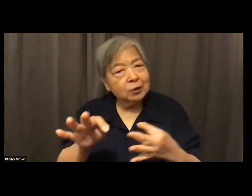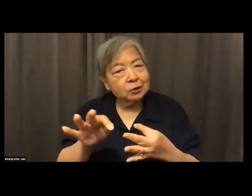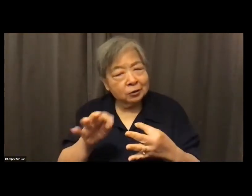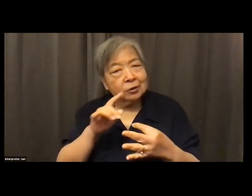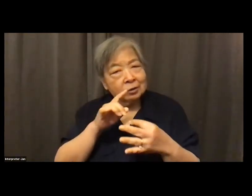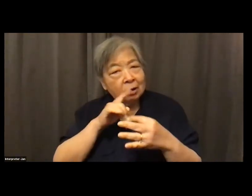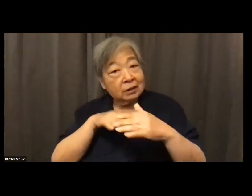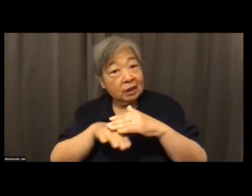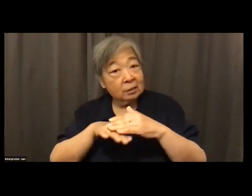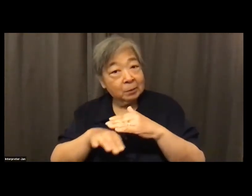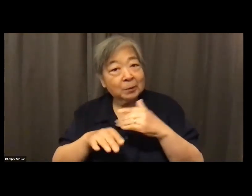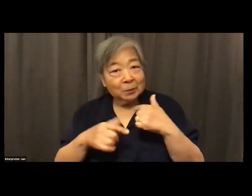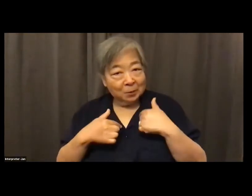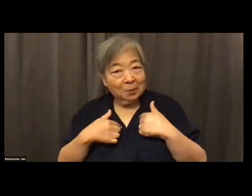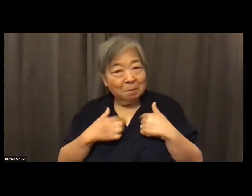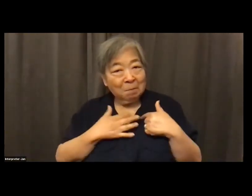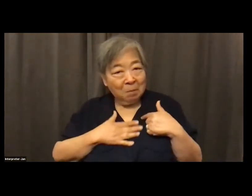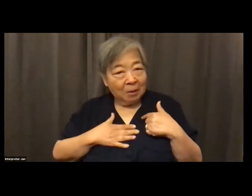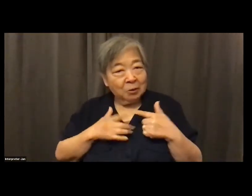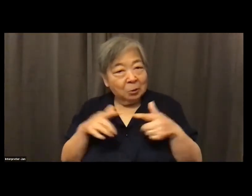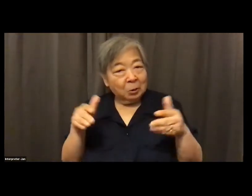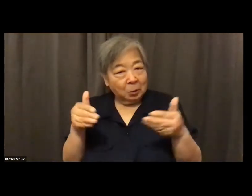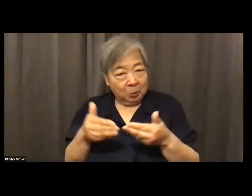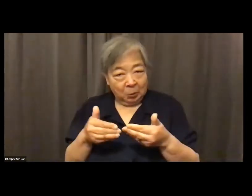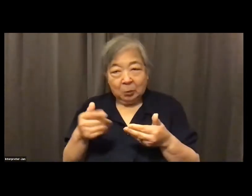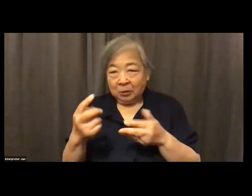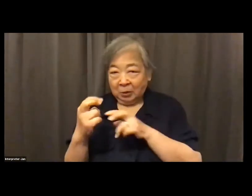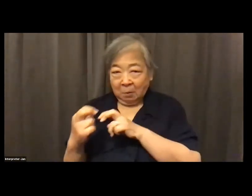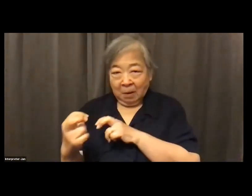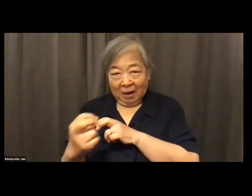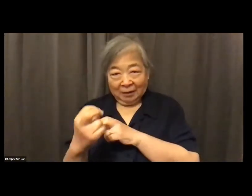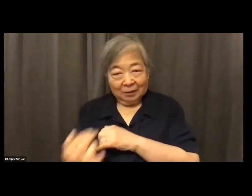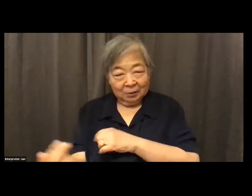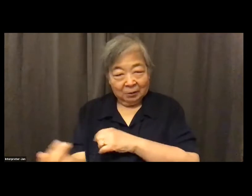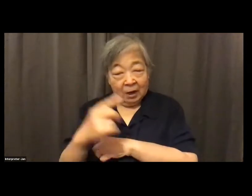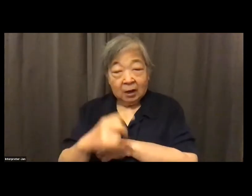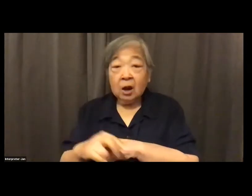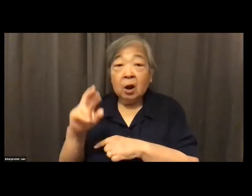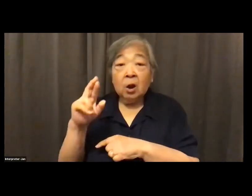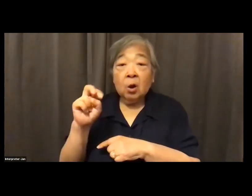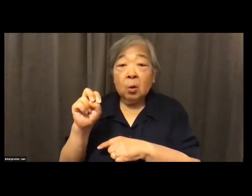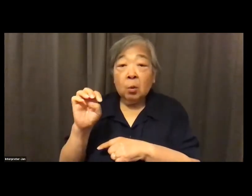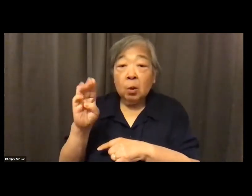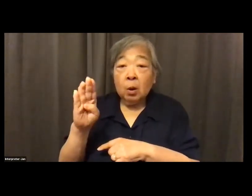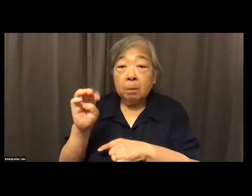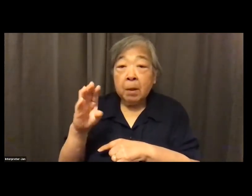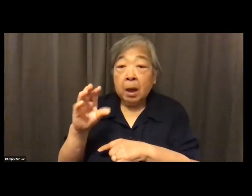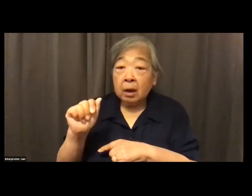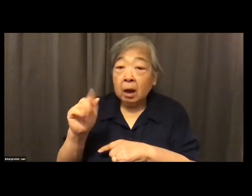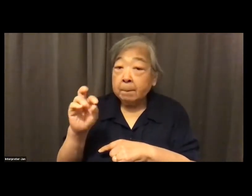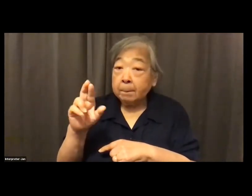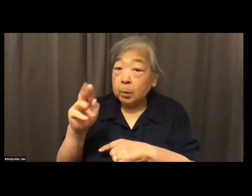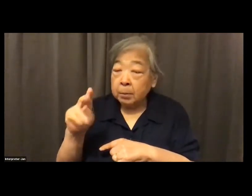of introducing the panelists today. So Rebecca Berman is a Program Officer with American Councils.